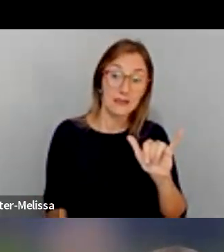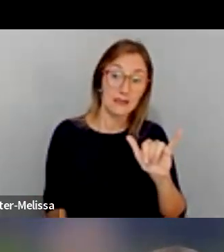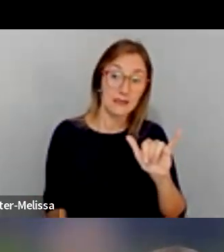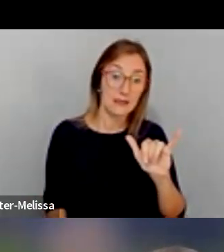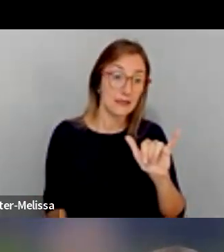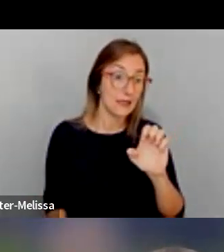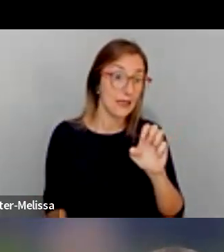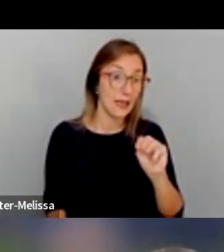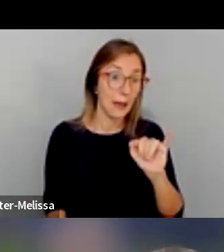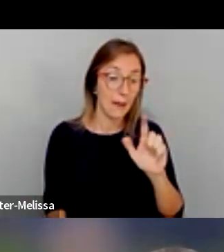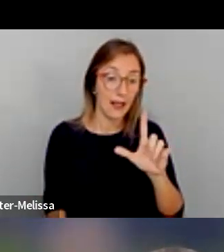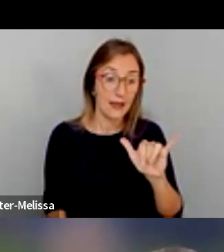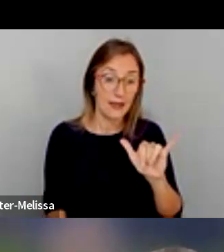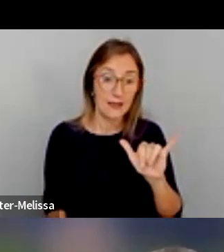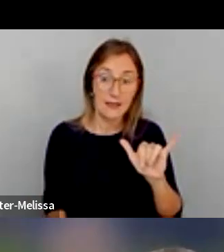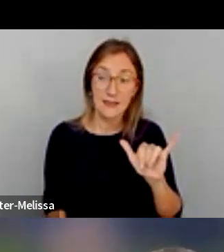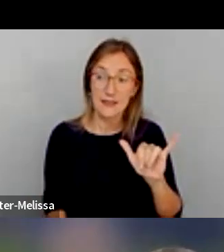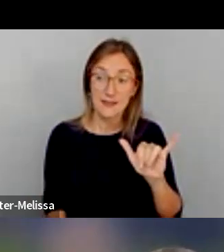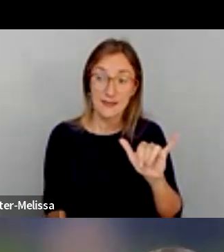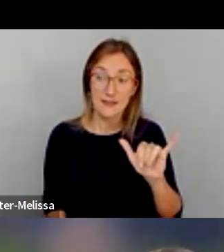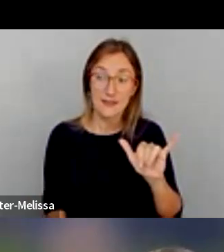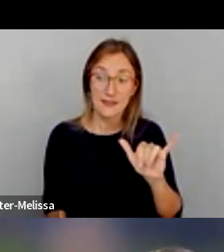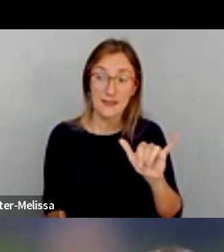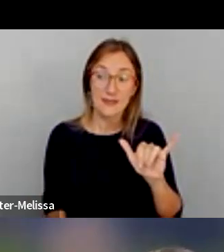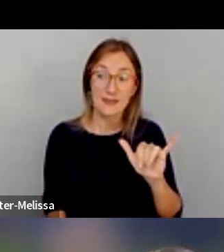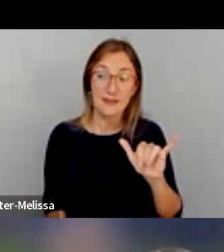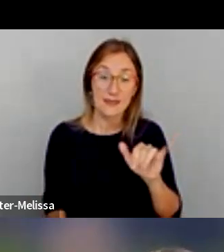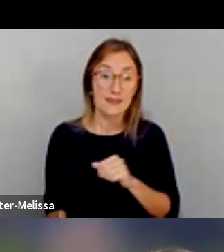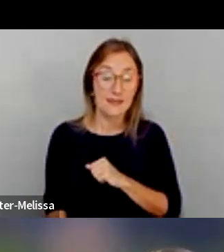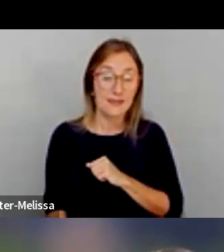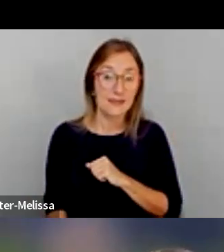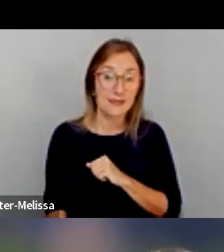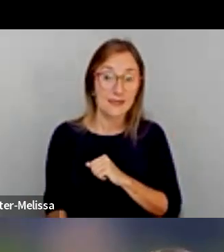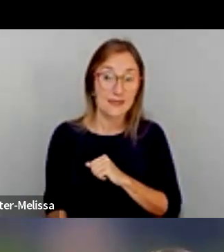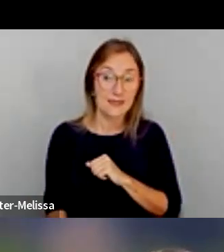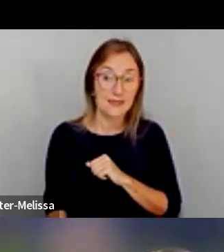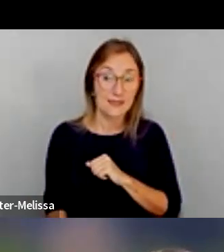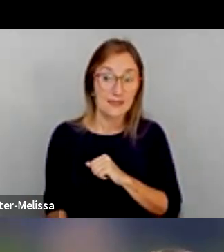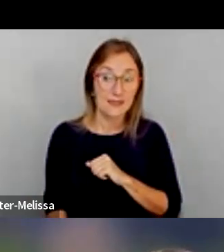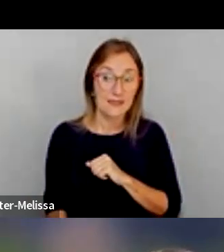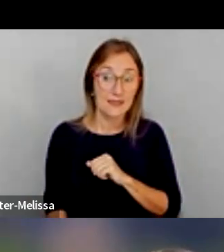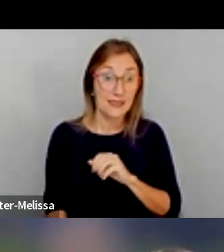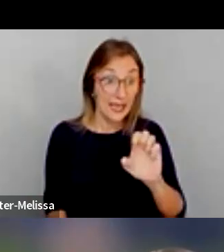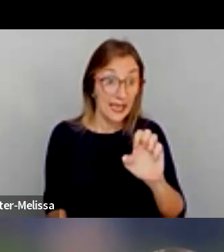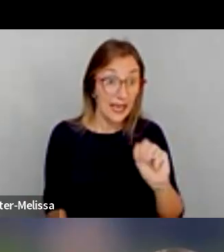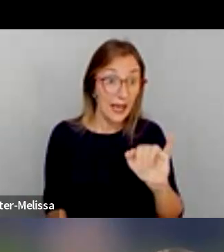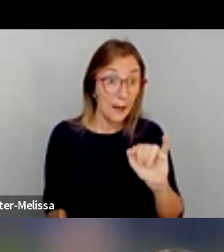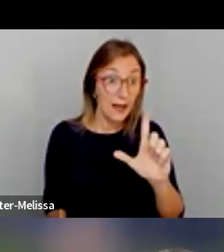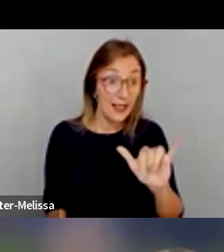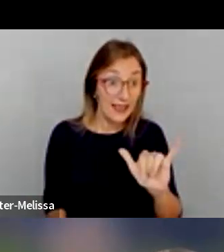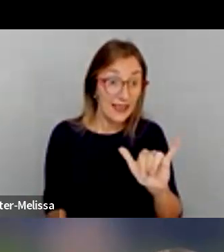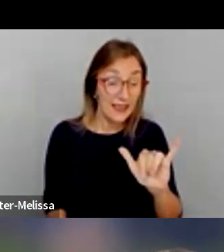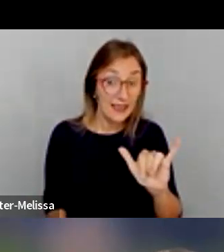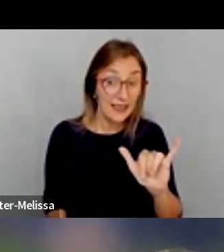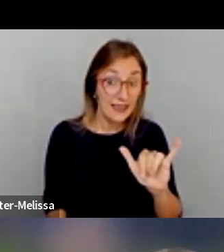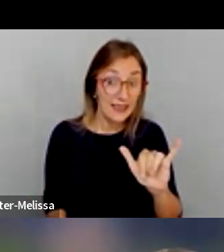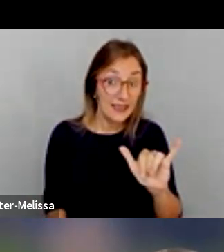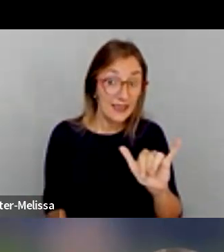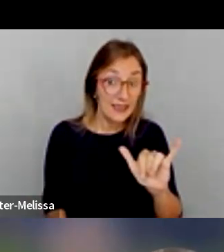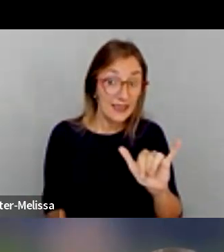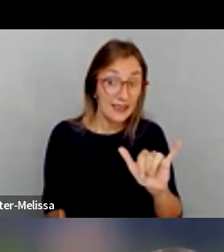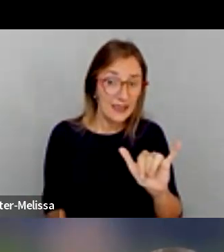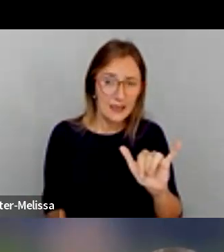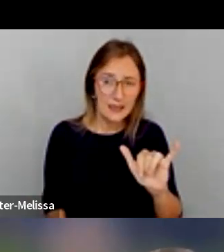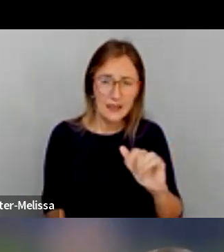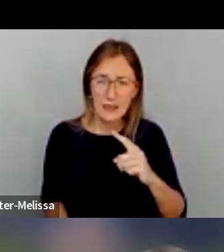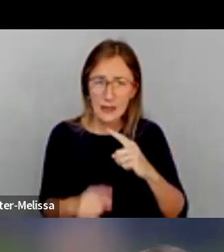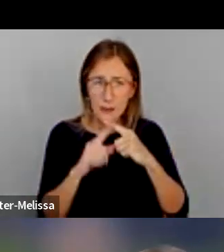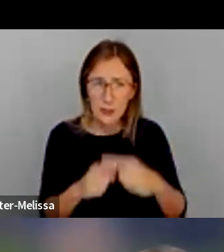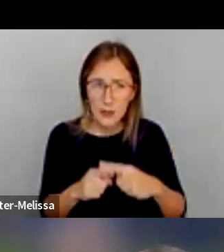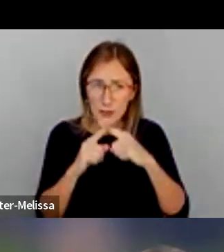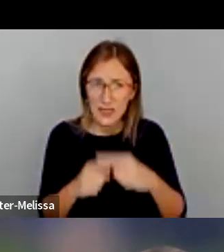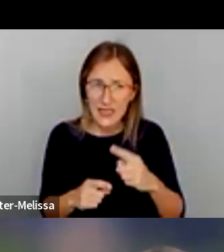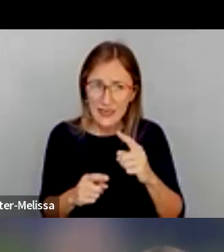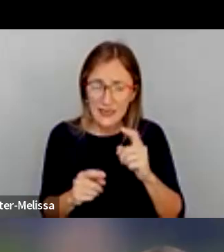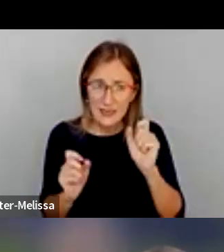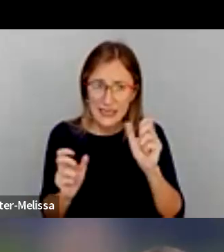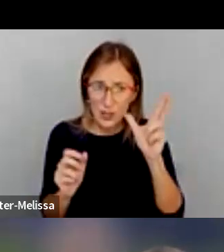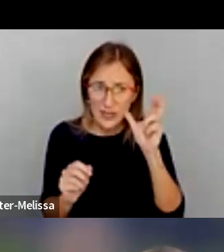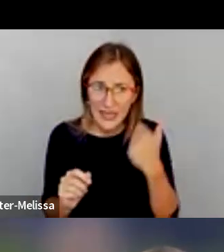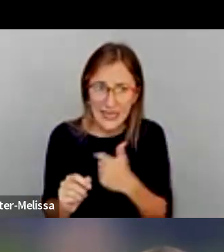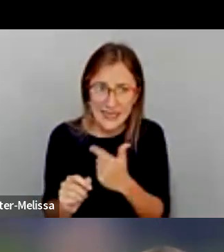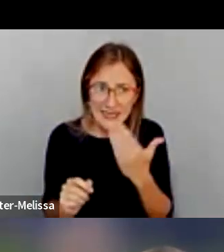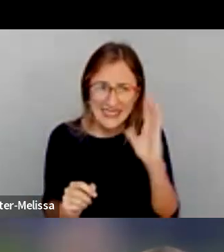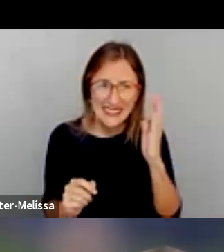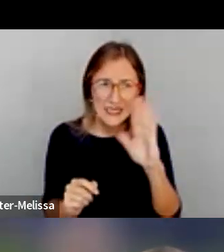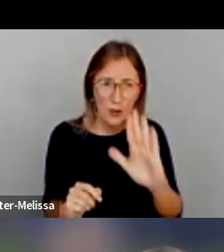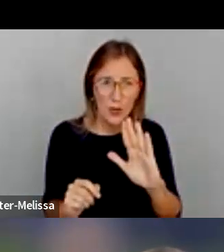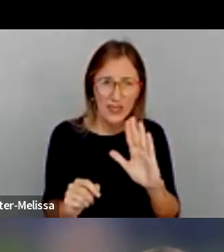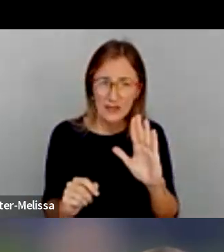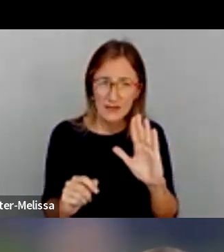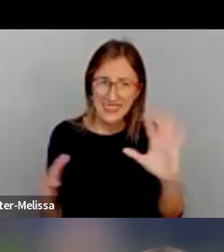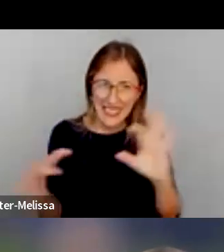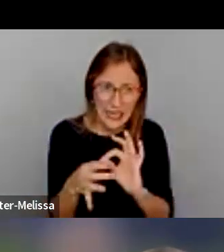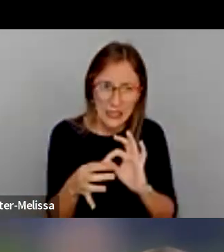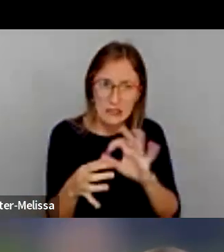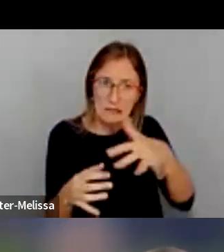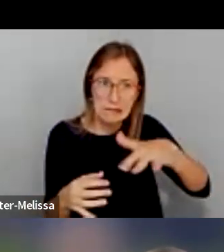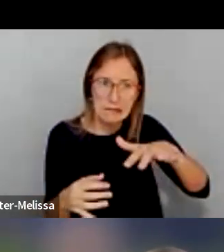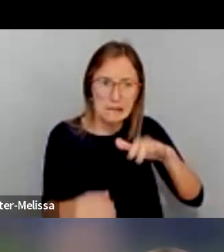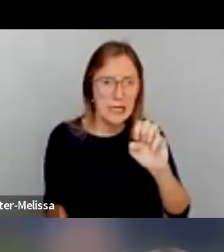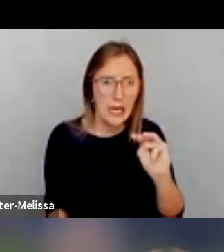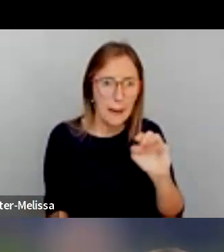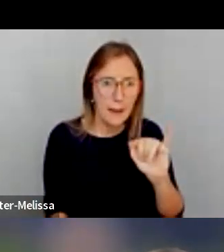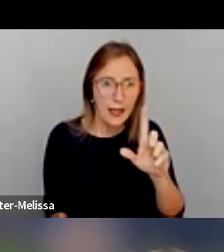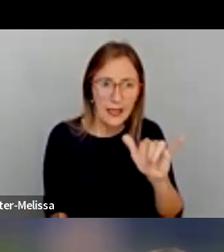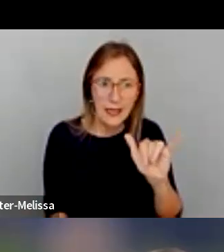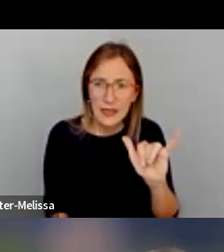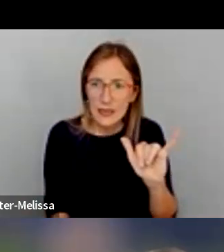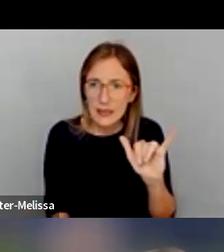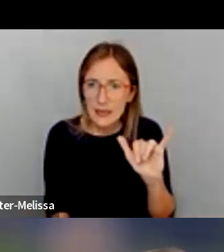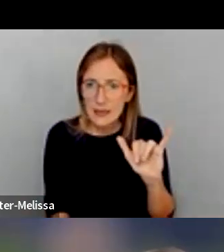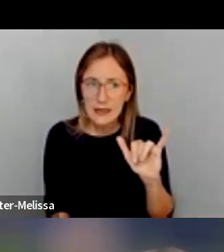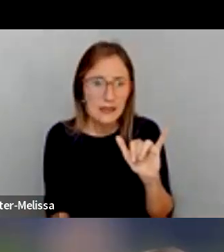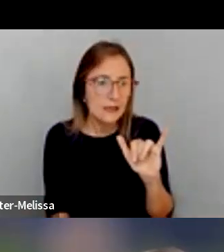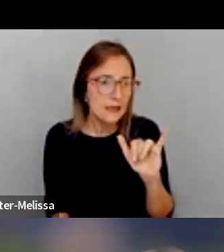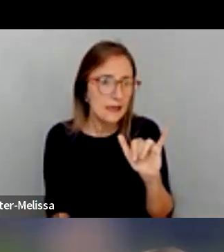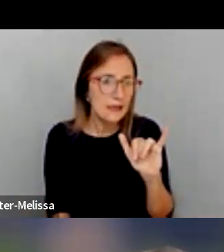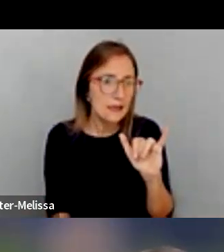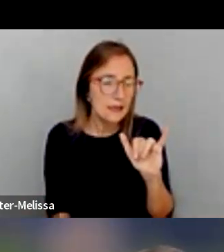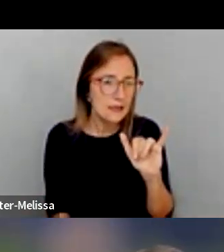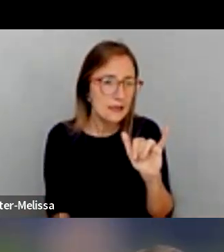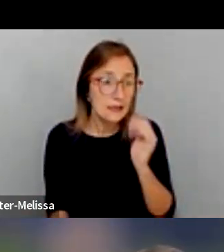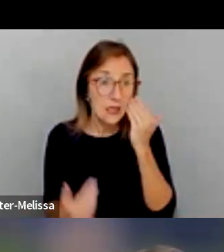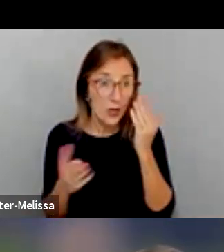: The are really fun. How about Emily.